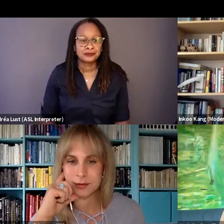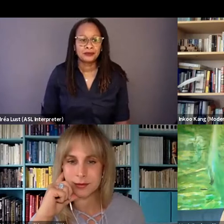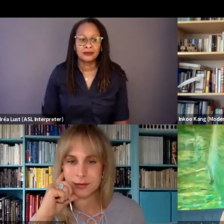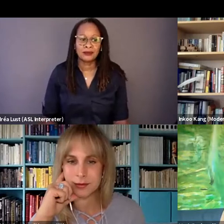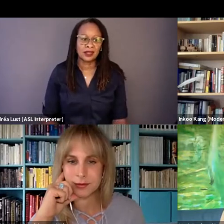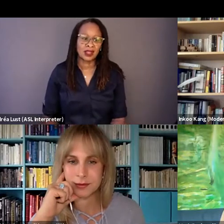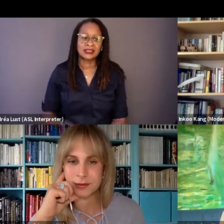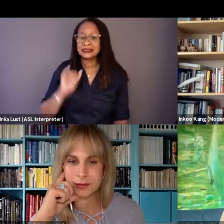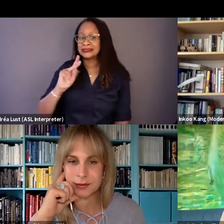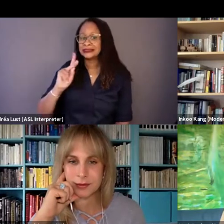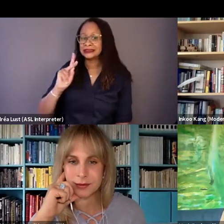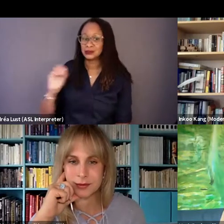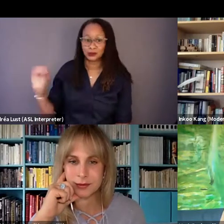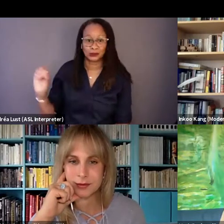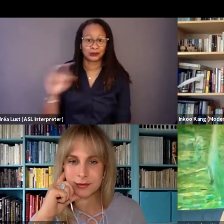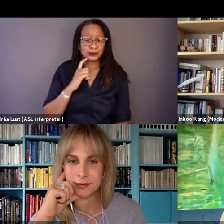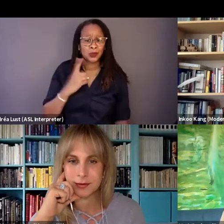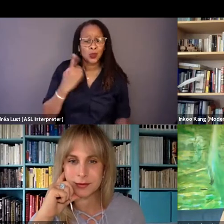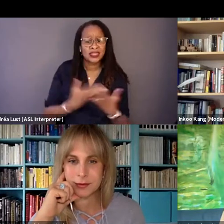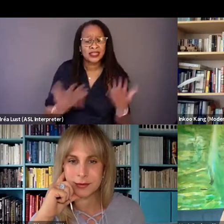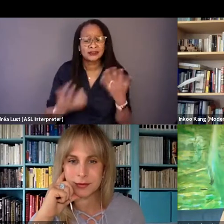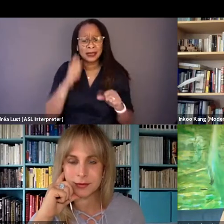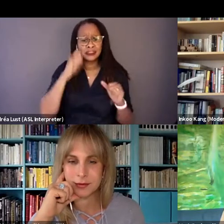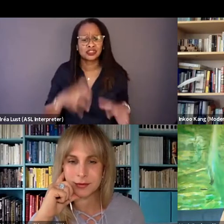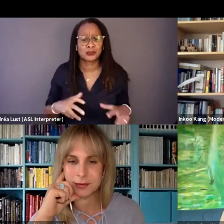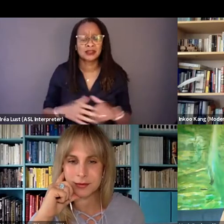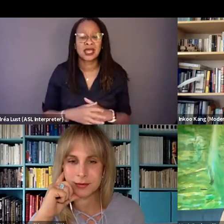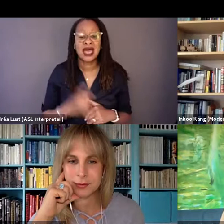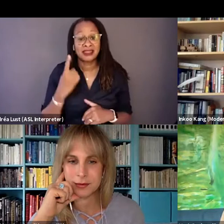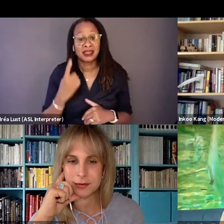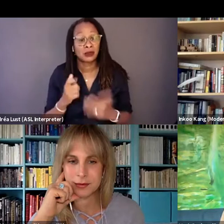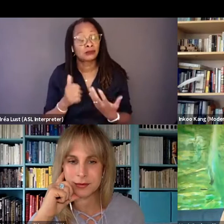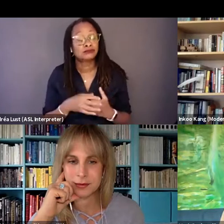there are so many surprises in "The Lady and the Dale," but I think one of the ones for me